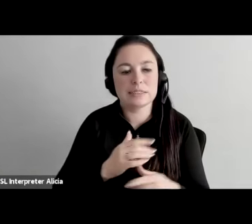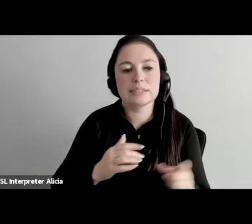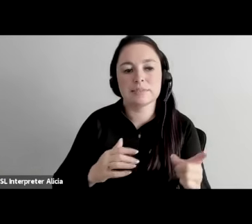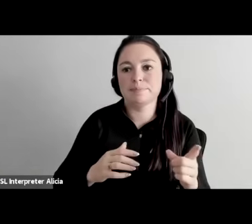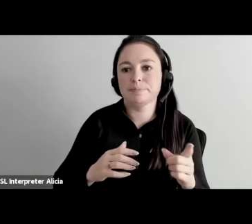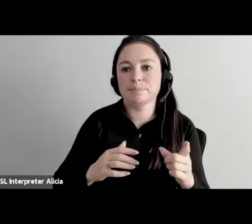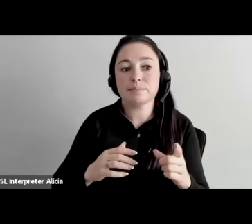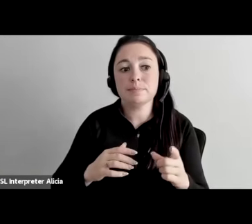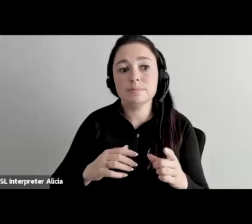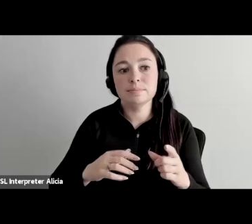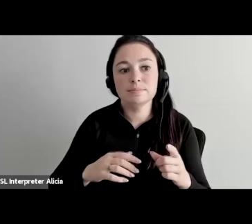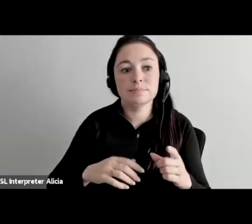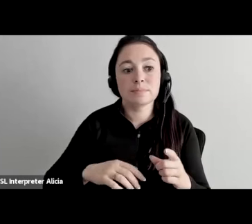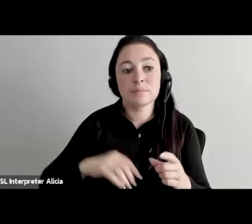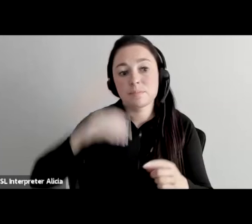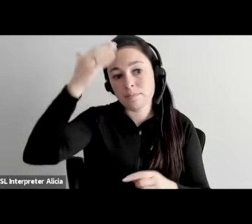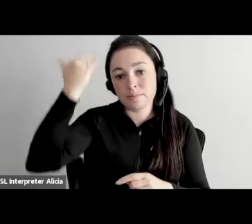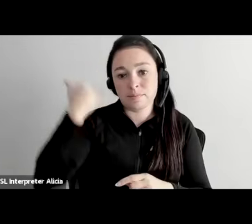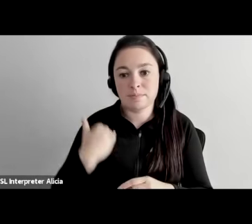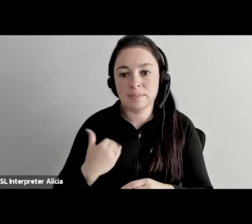hair is covering my shoulder, and I'm smiling.